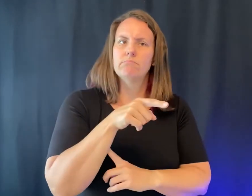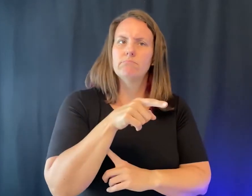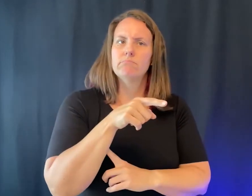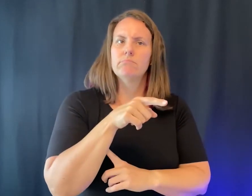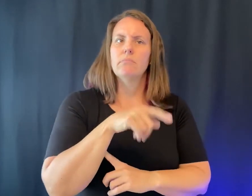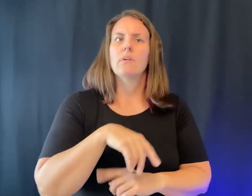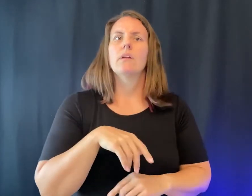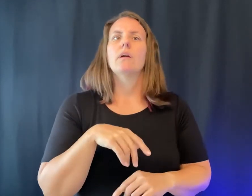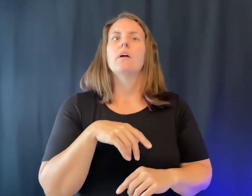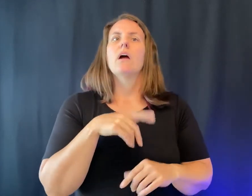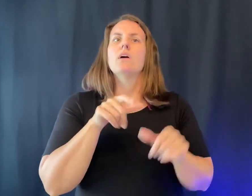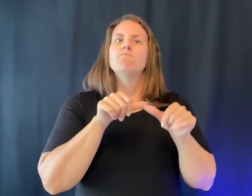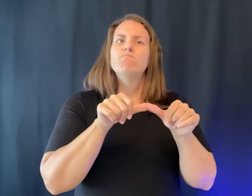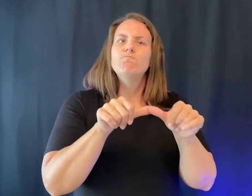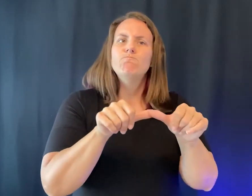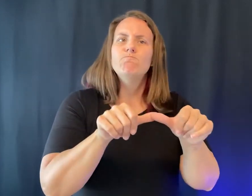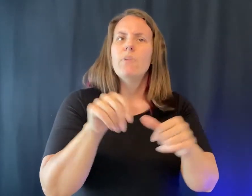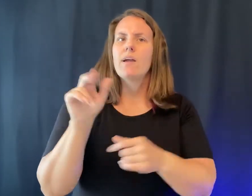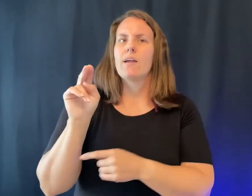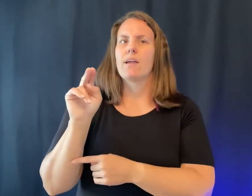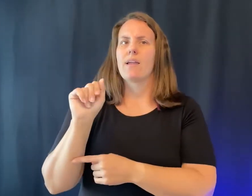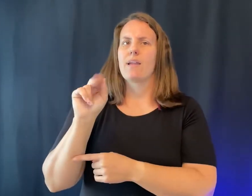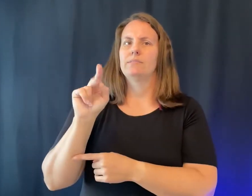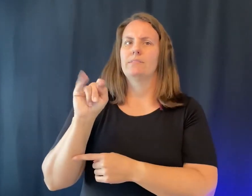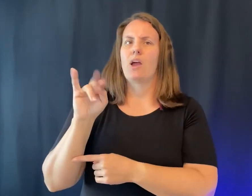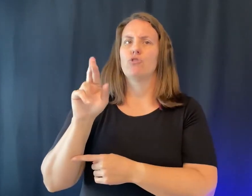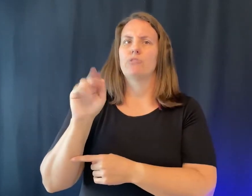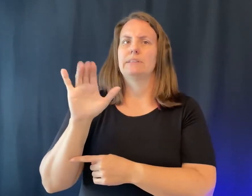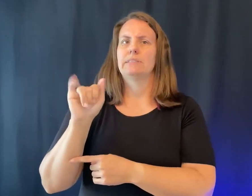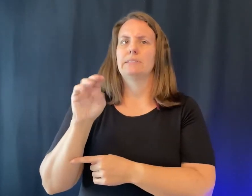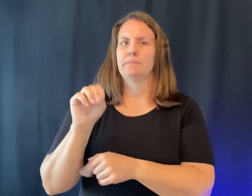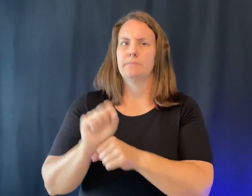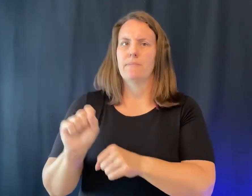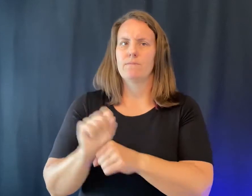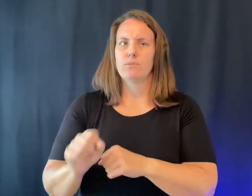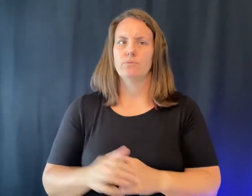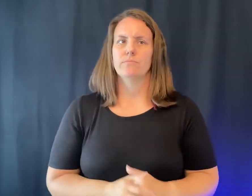and continue anti racism efforts.